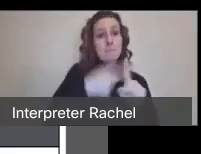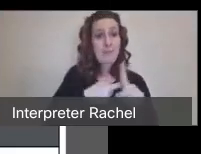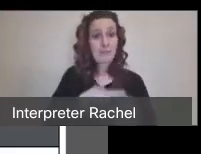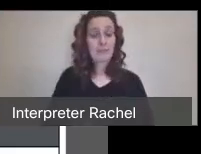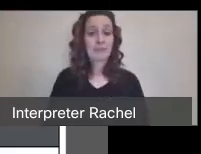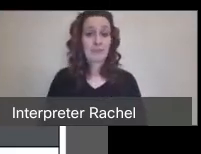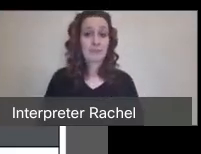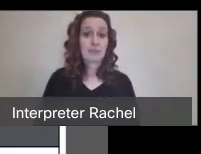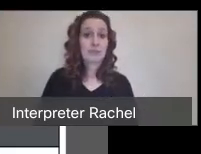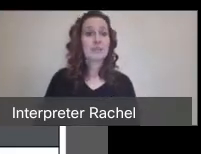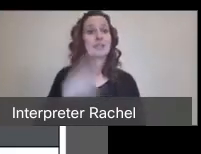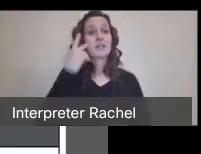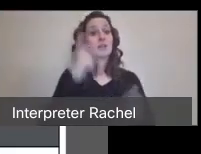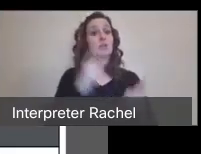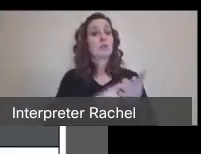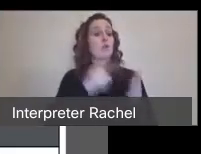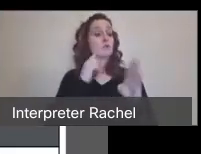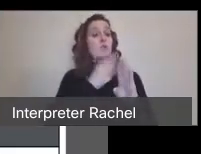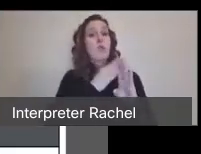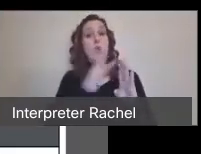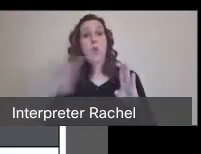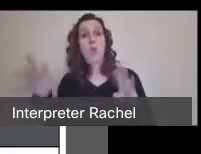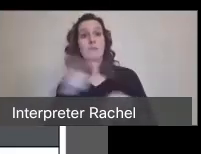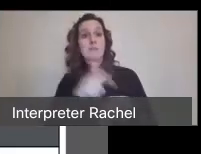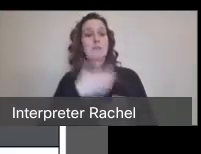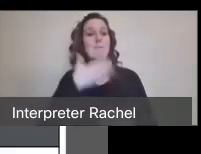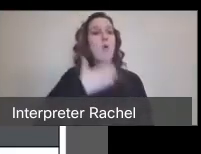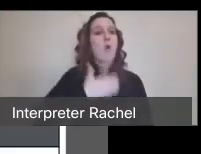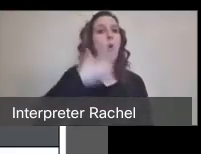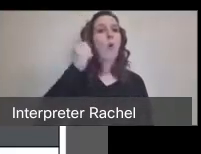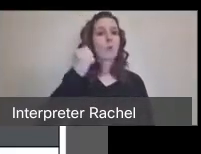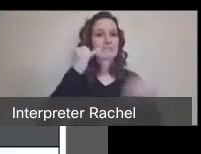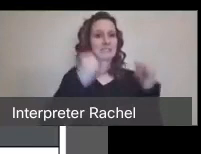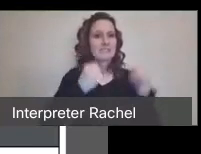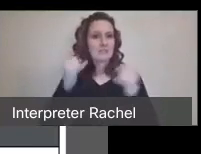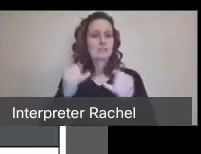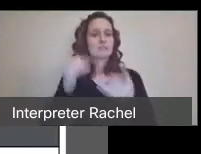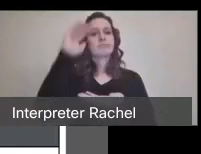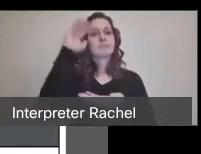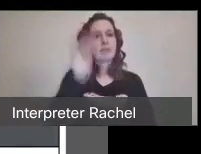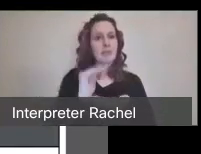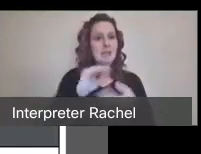over time that the oldest individuals continue to be a smaller share of our cases and younger people